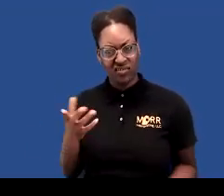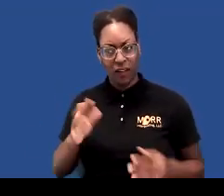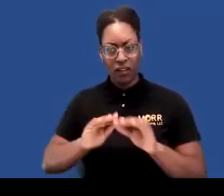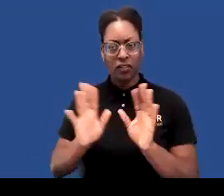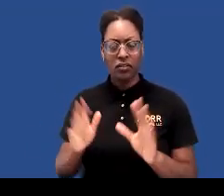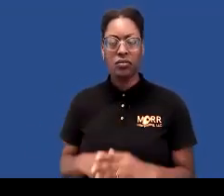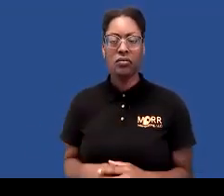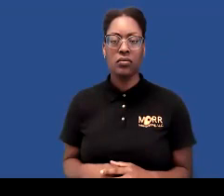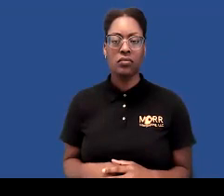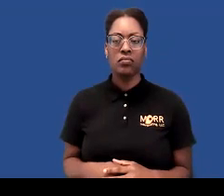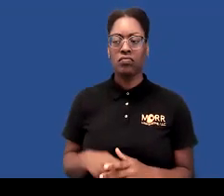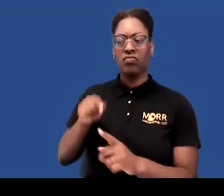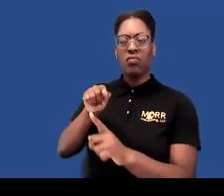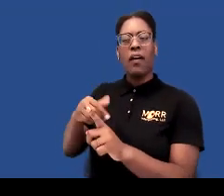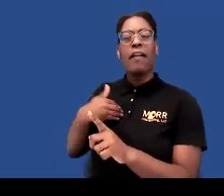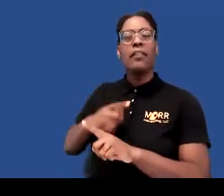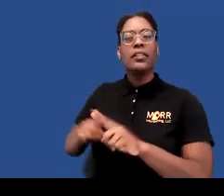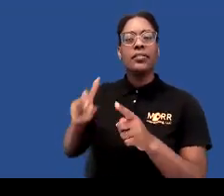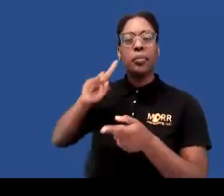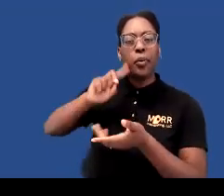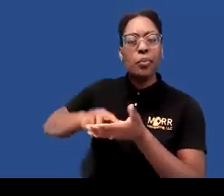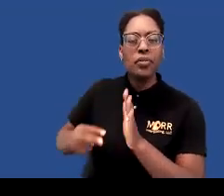purposes and exigencies than asynchronous sessions in the writing center.